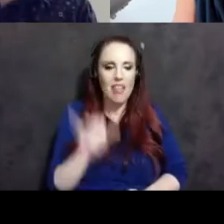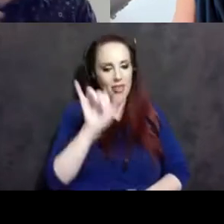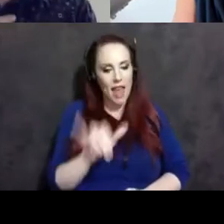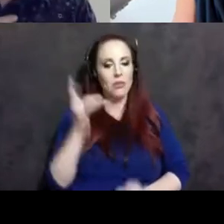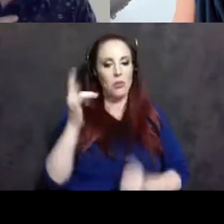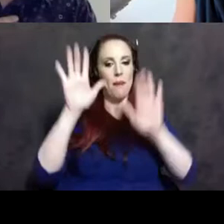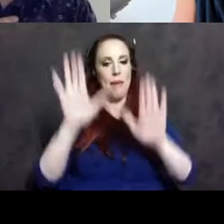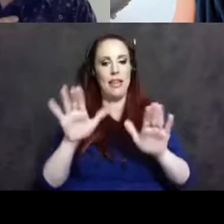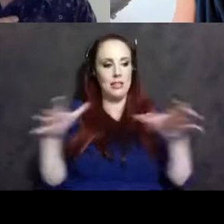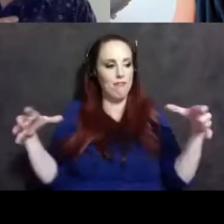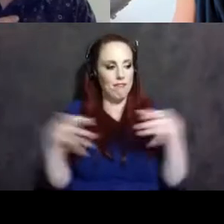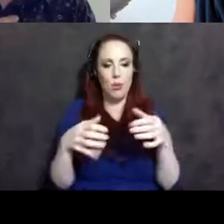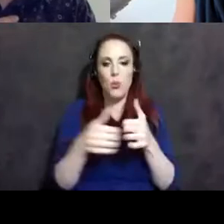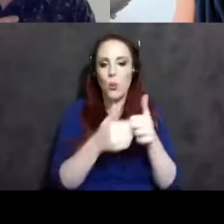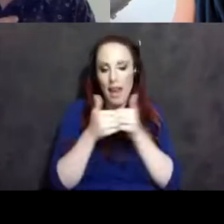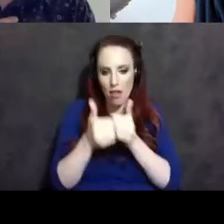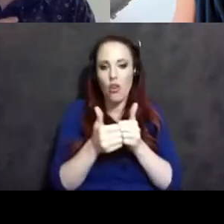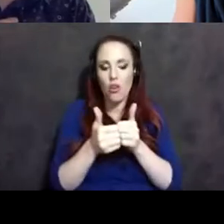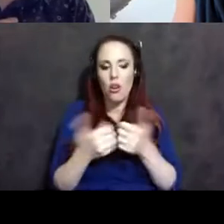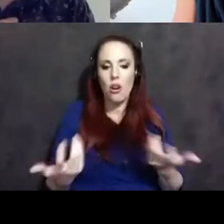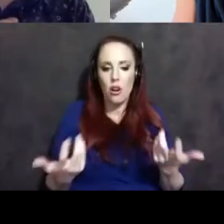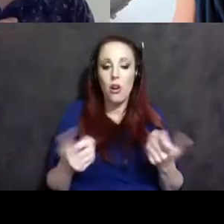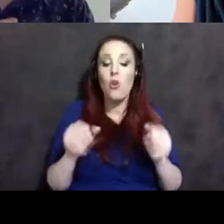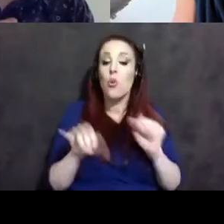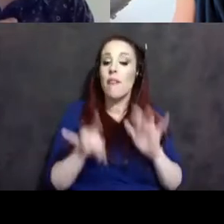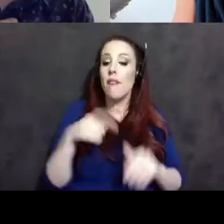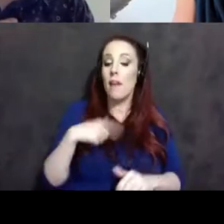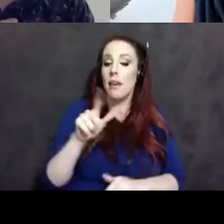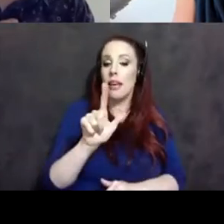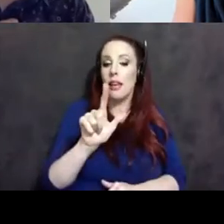And people can find me on LinkedIn, Max Masure.